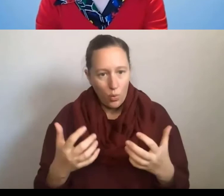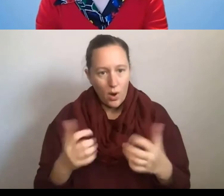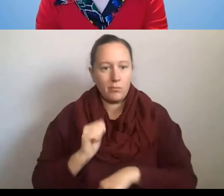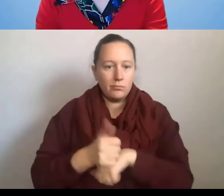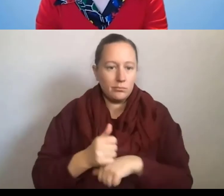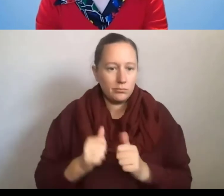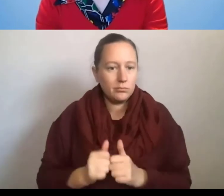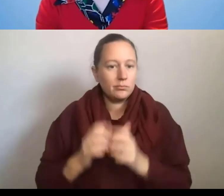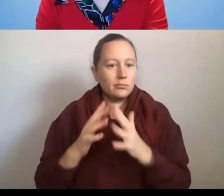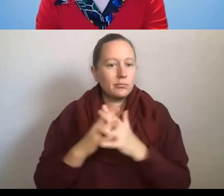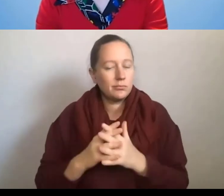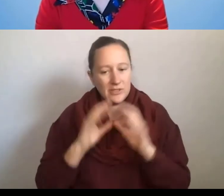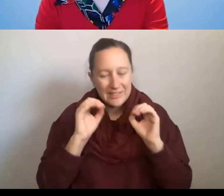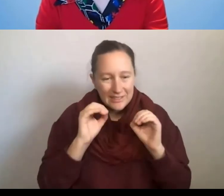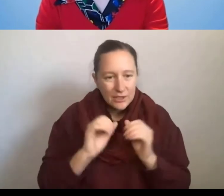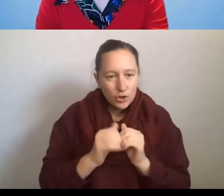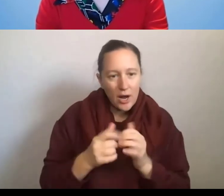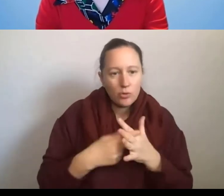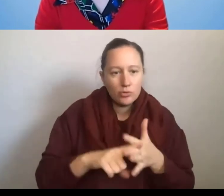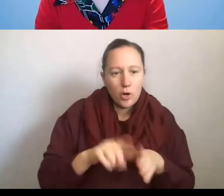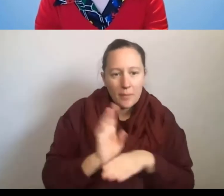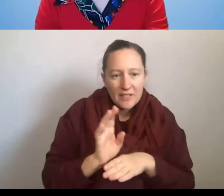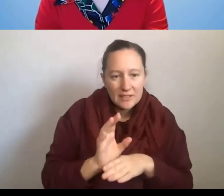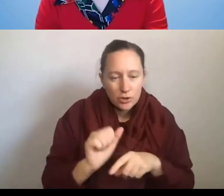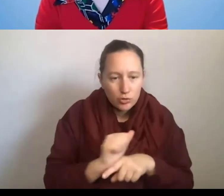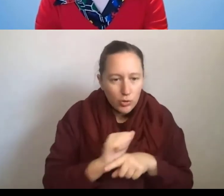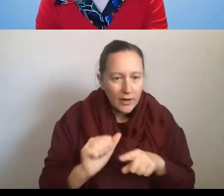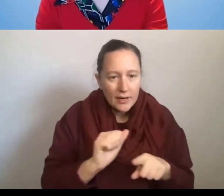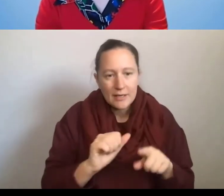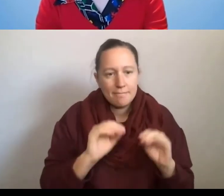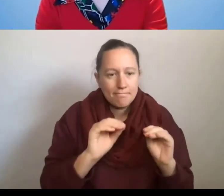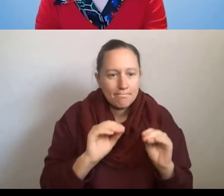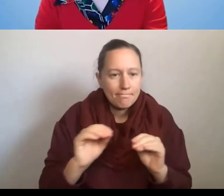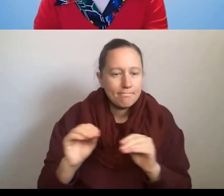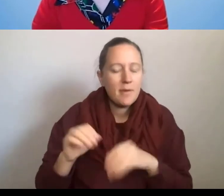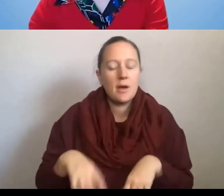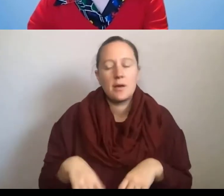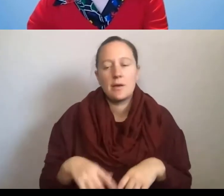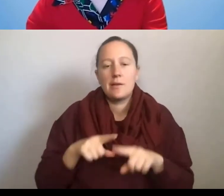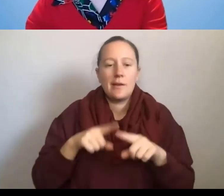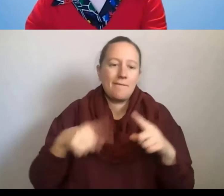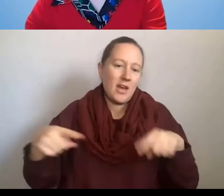and education and doing all of that, so varies based on location, university